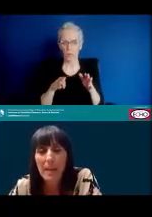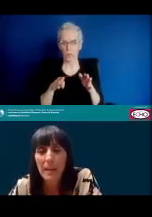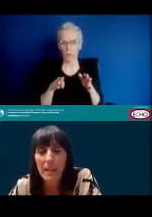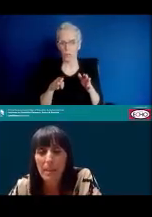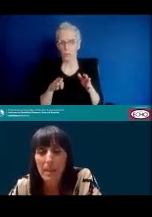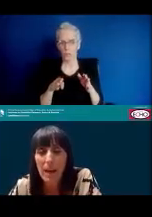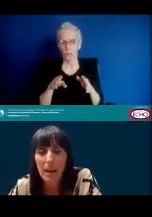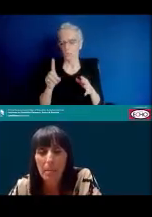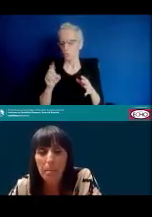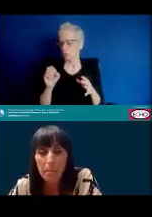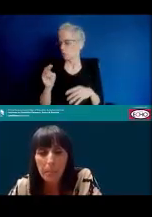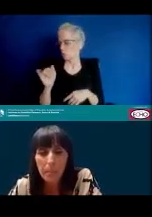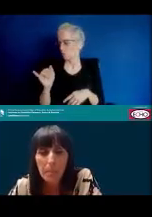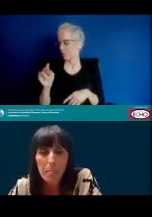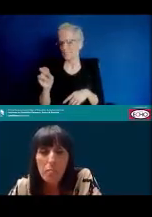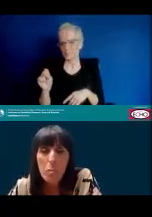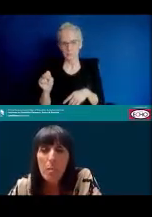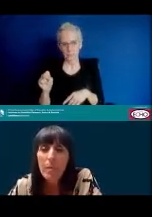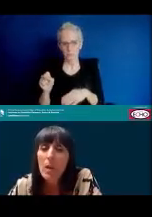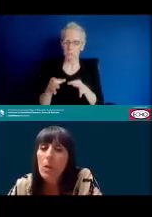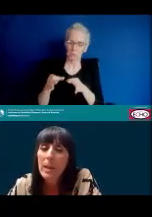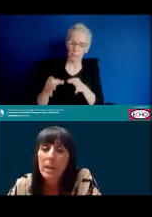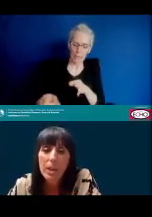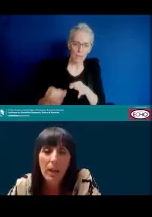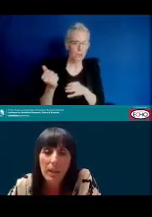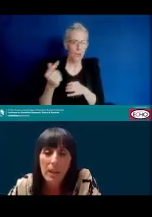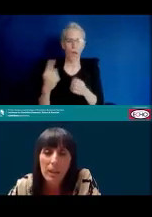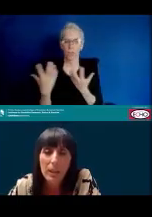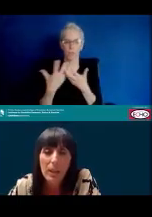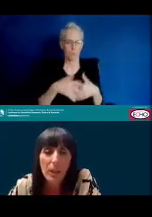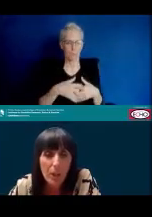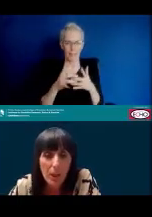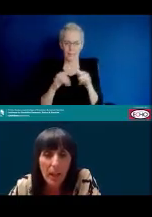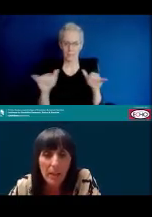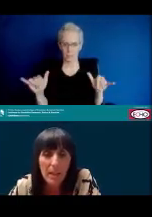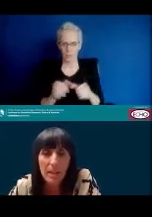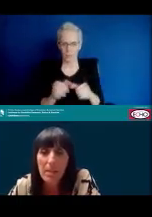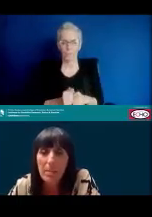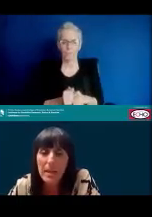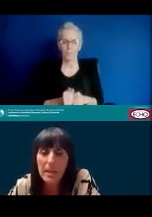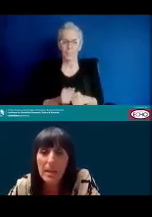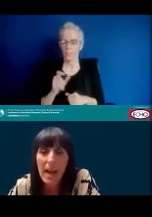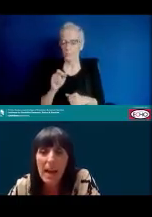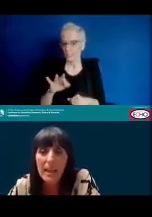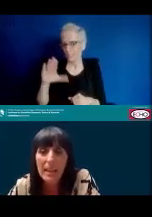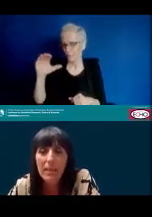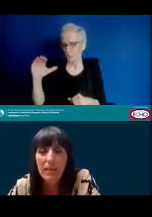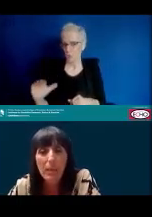the same time when a toddler or a child is dumping snacks from a